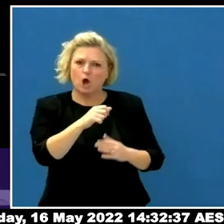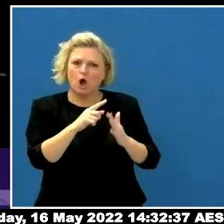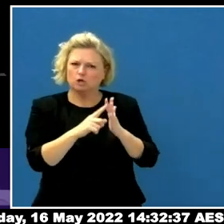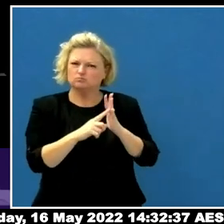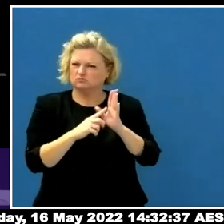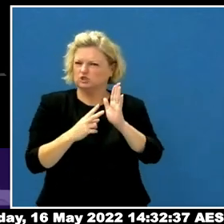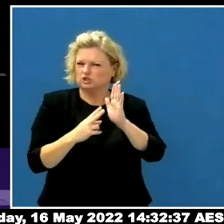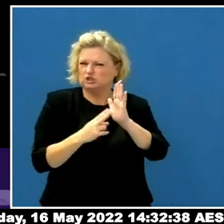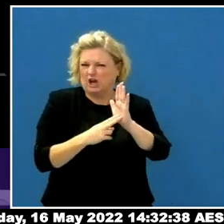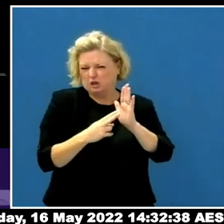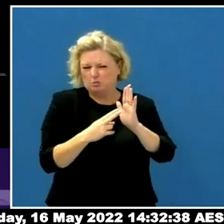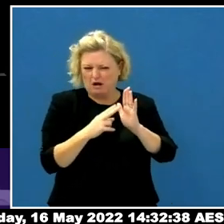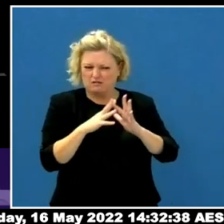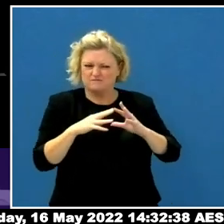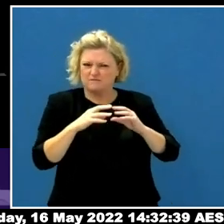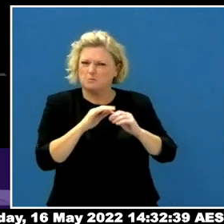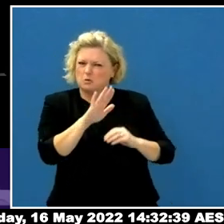his eye was a little bit swollen and red.